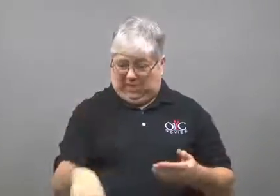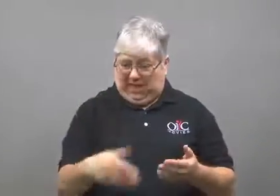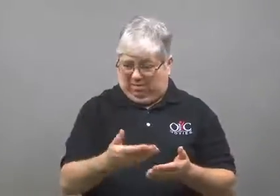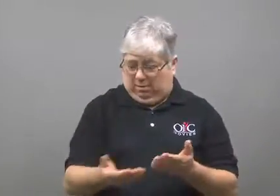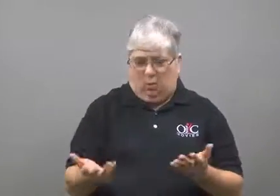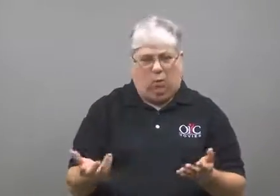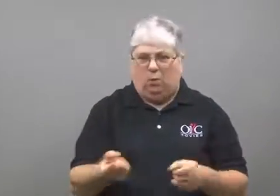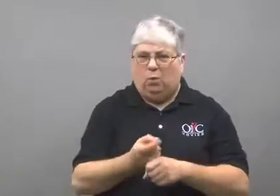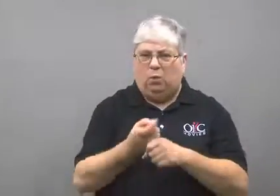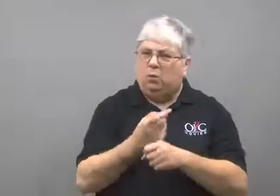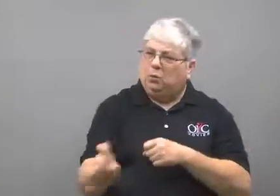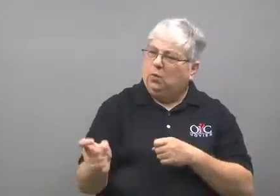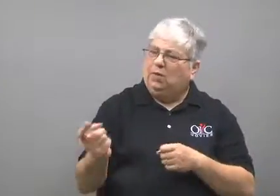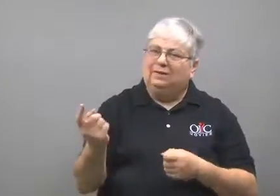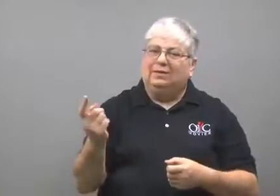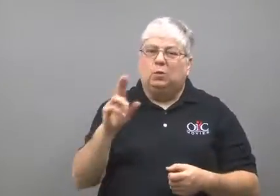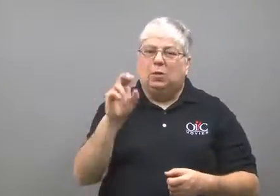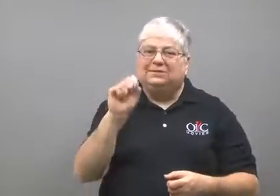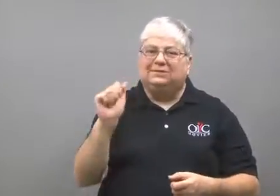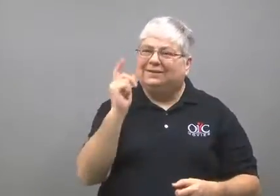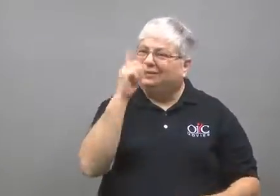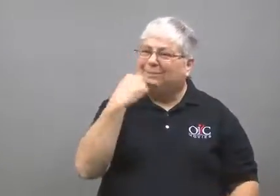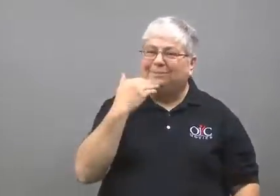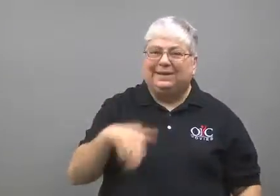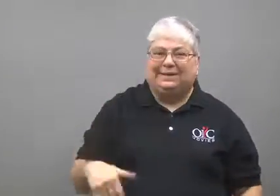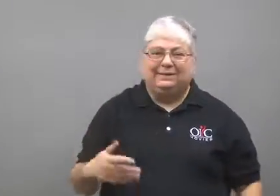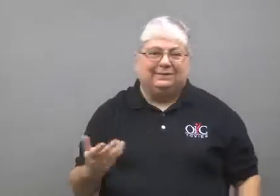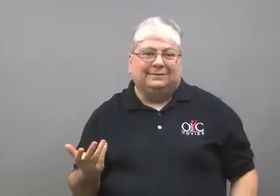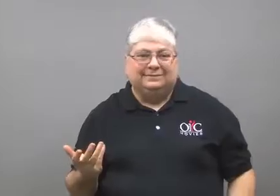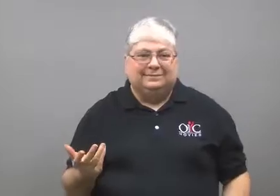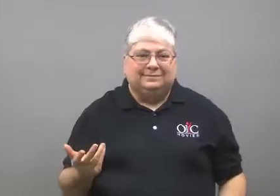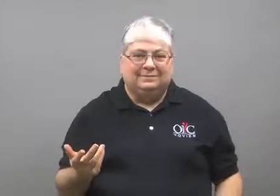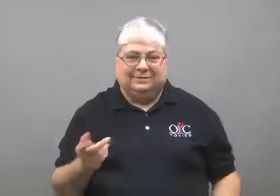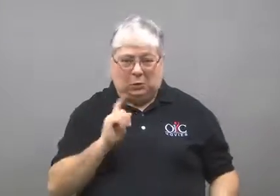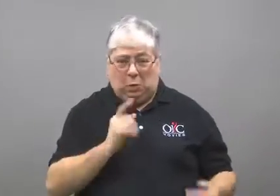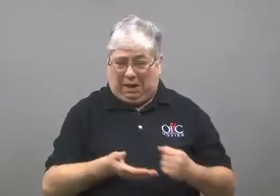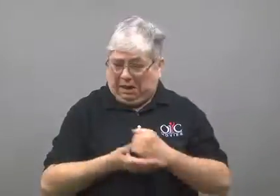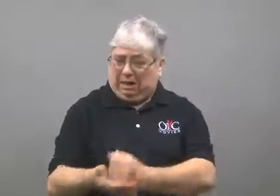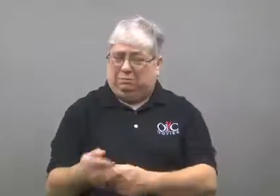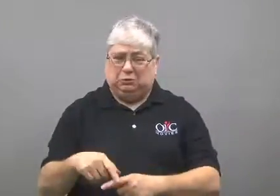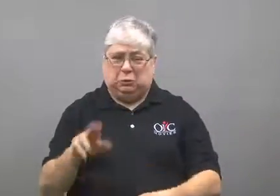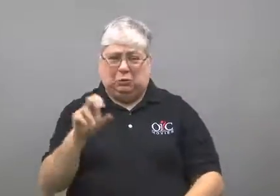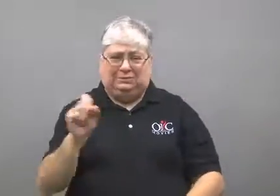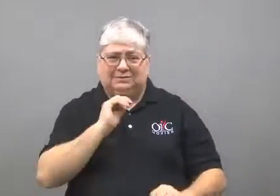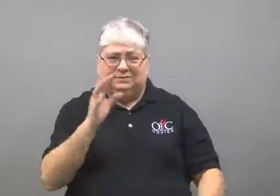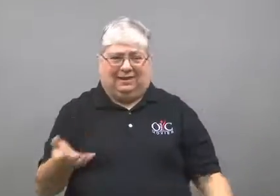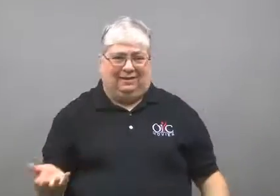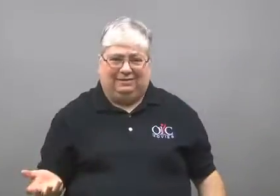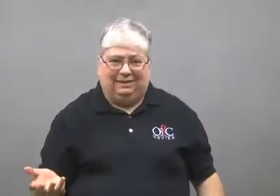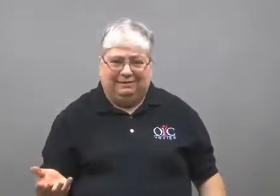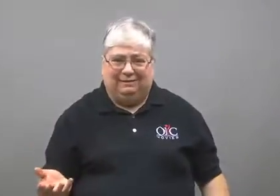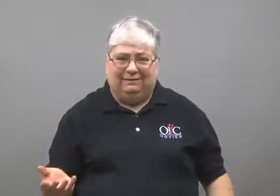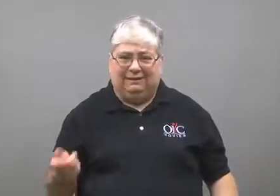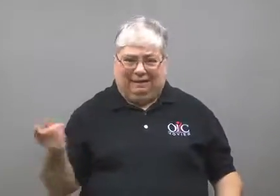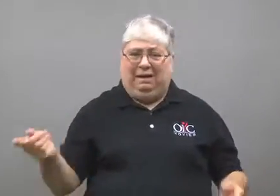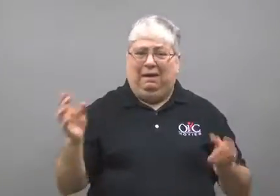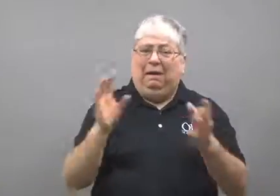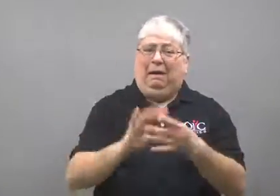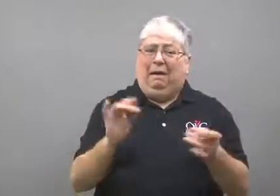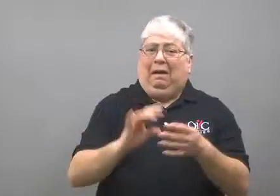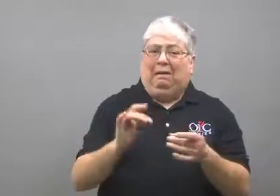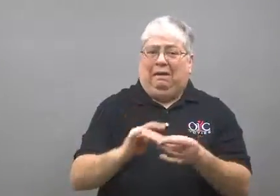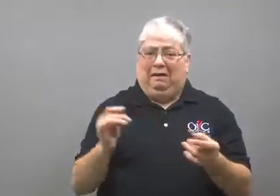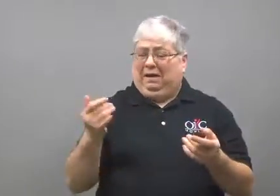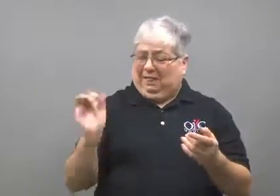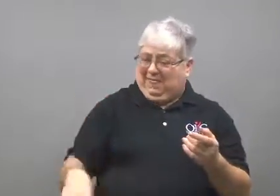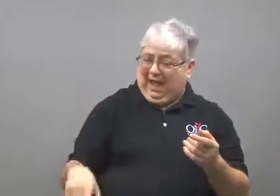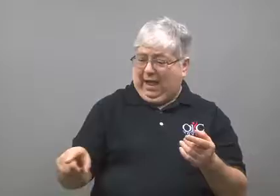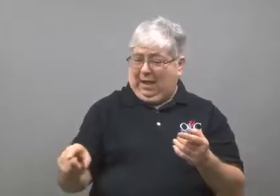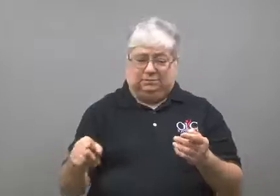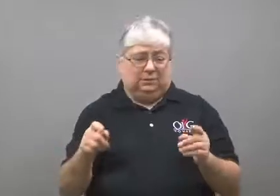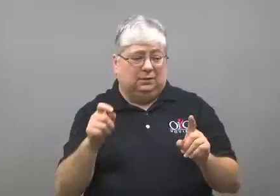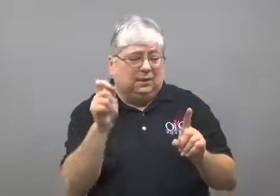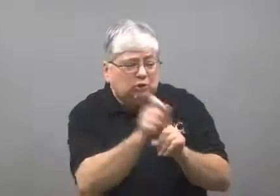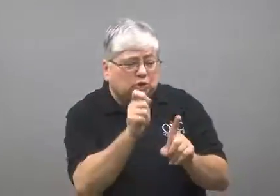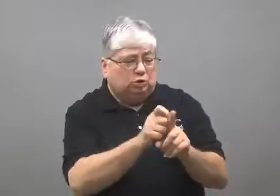It makes the country look bad and doesn't do a thing to help.